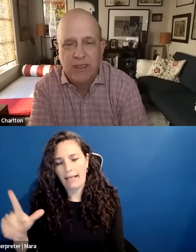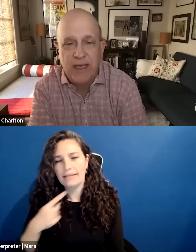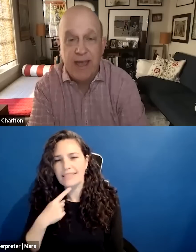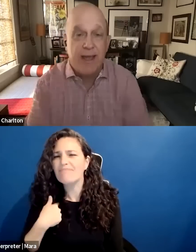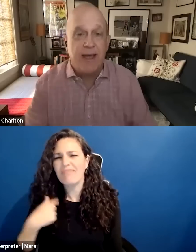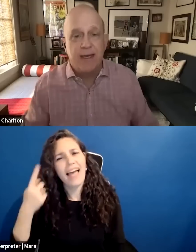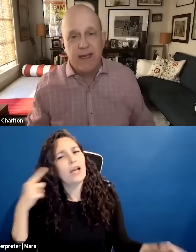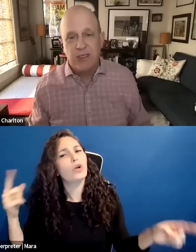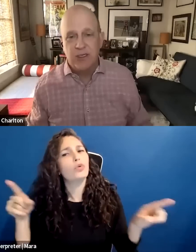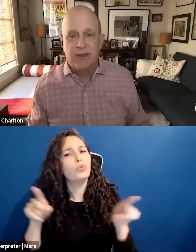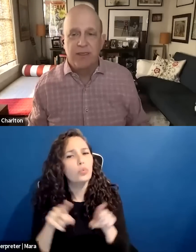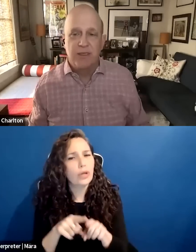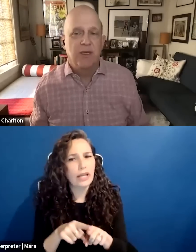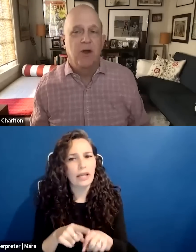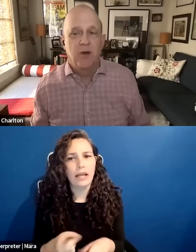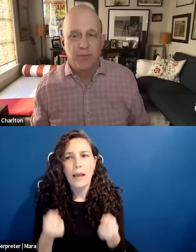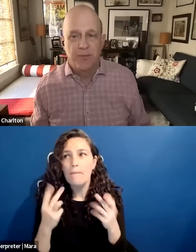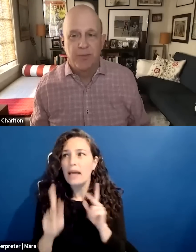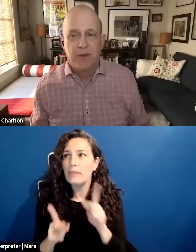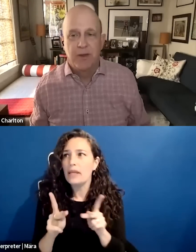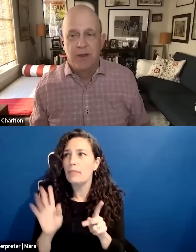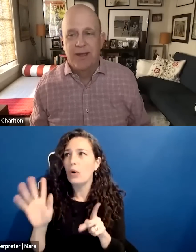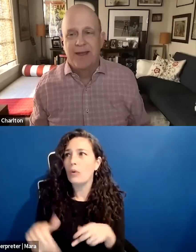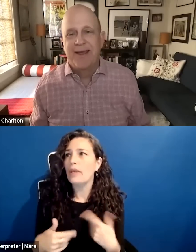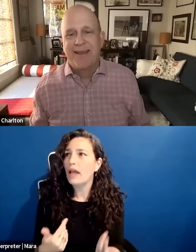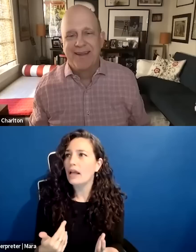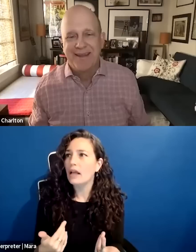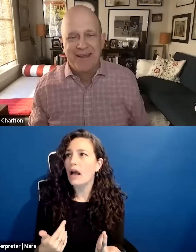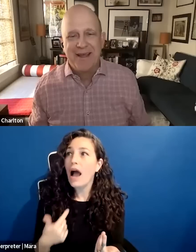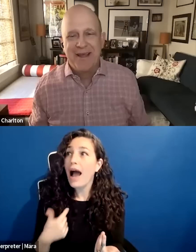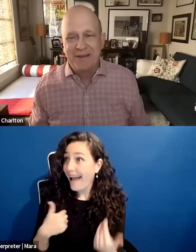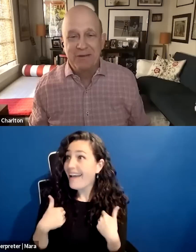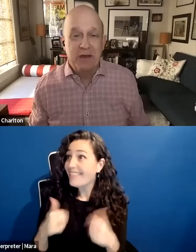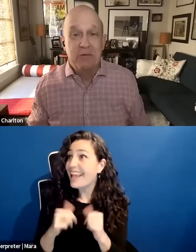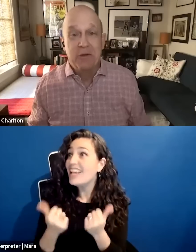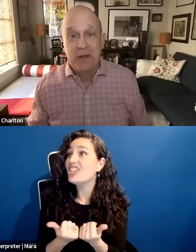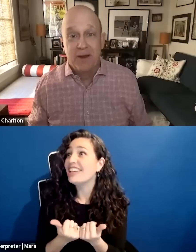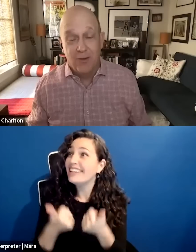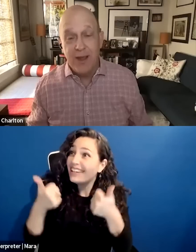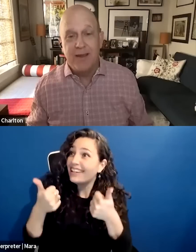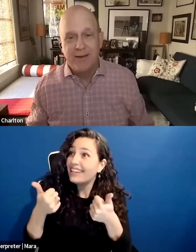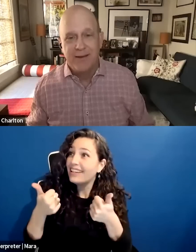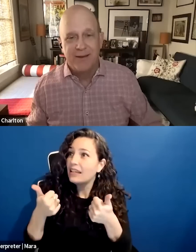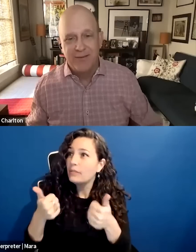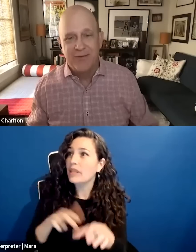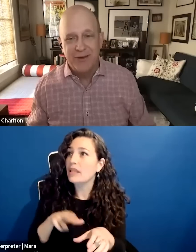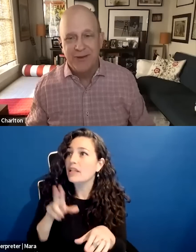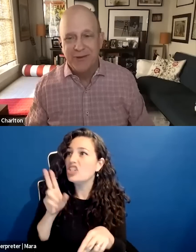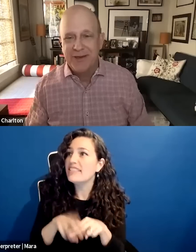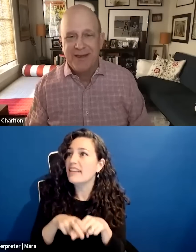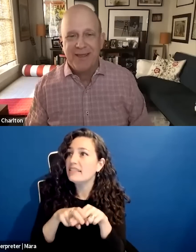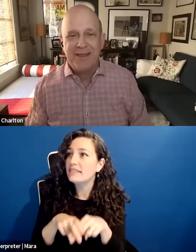"Hey, I got an agent", and they'd sit at home. And you'd go, "Great, good for you."